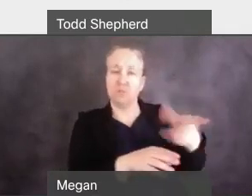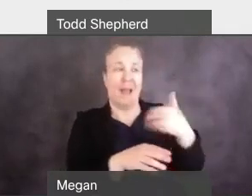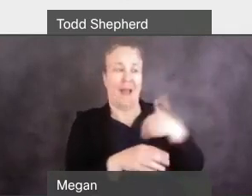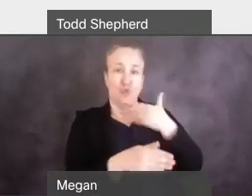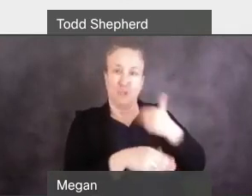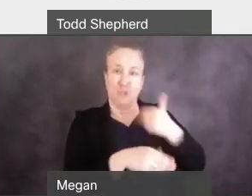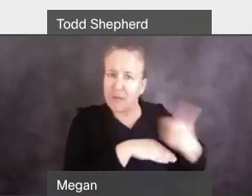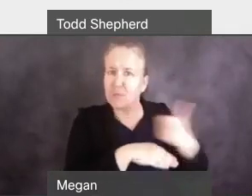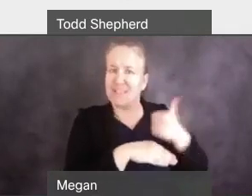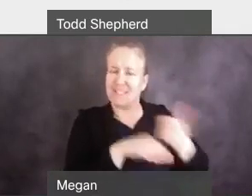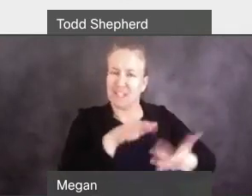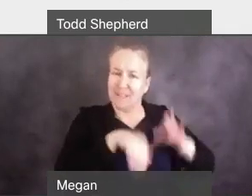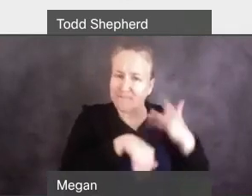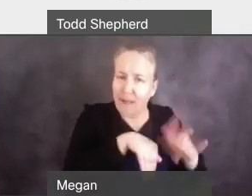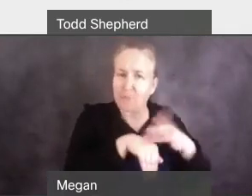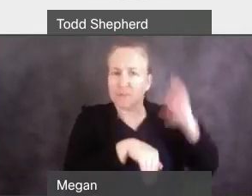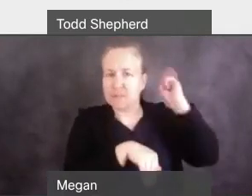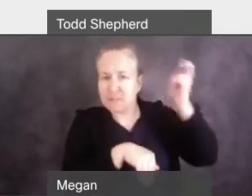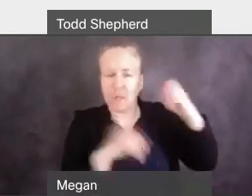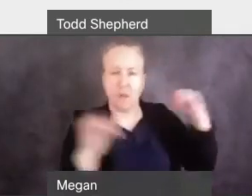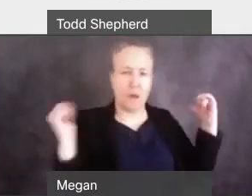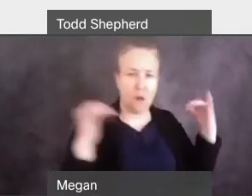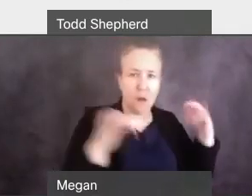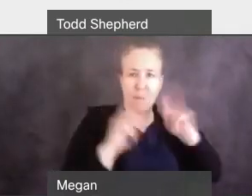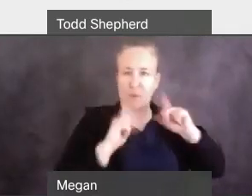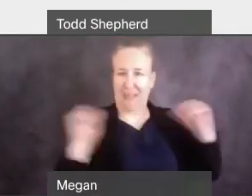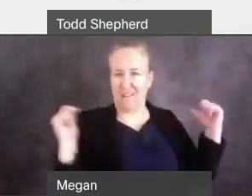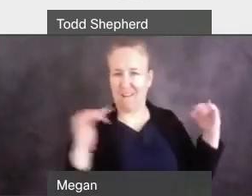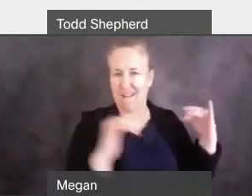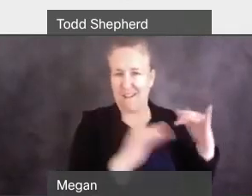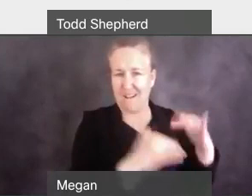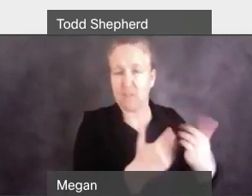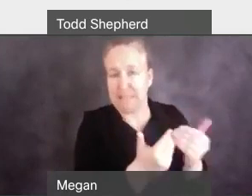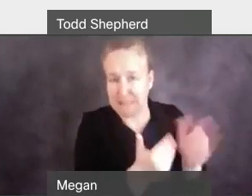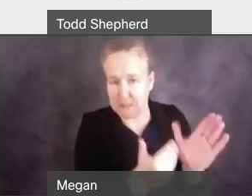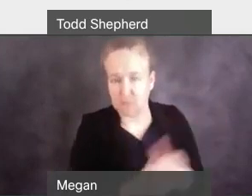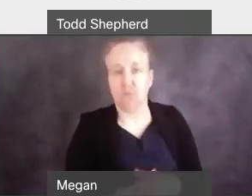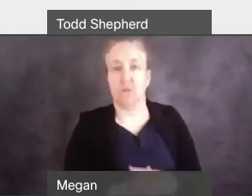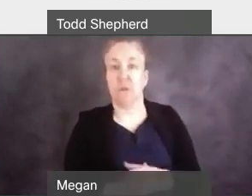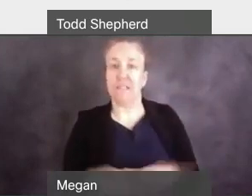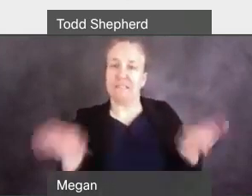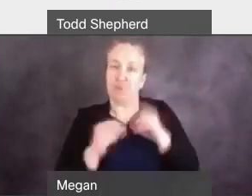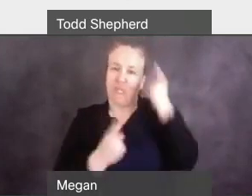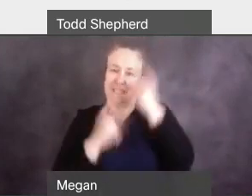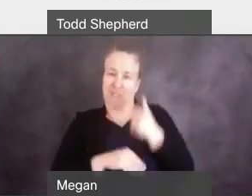all of that so that, you know, people can get there. So as long as we take that into account, look, the